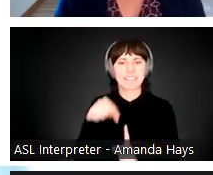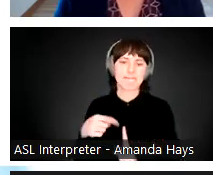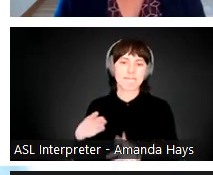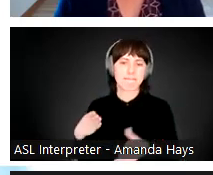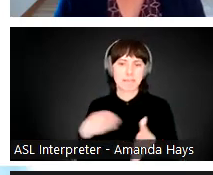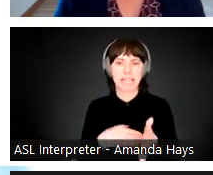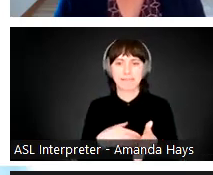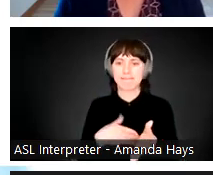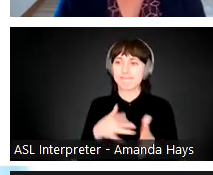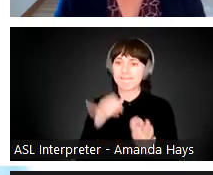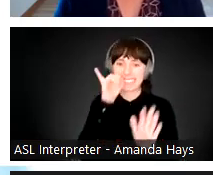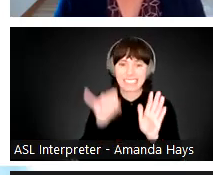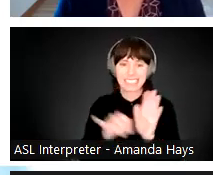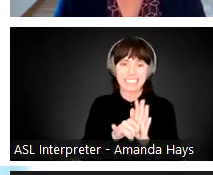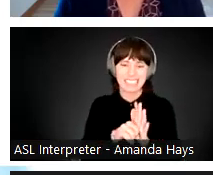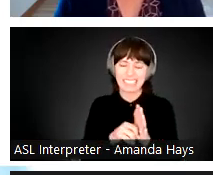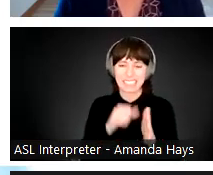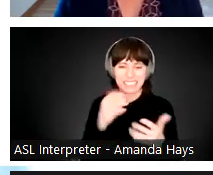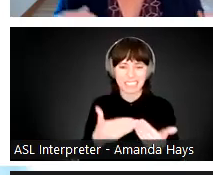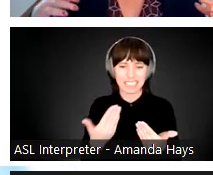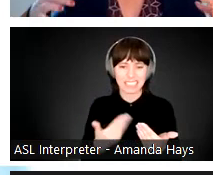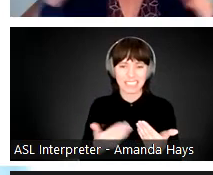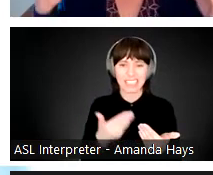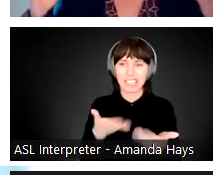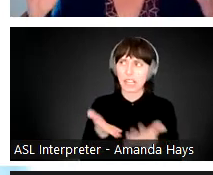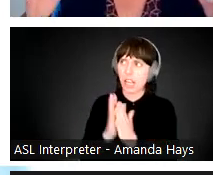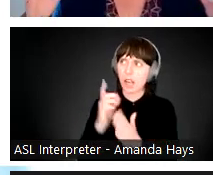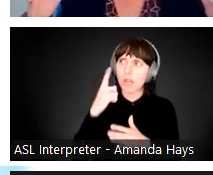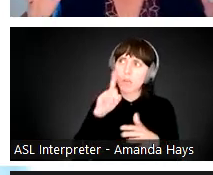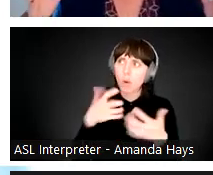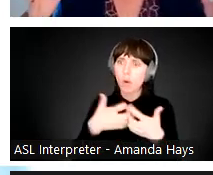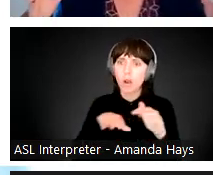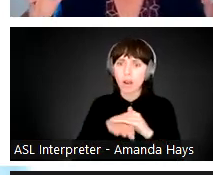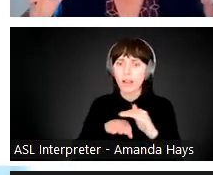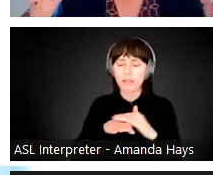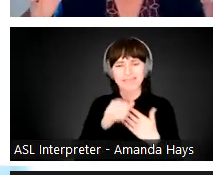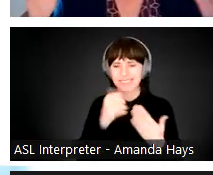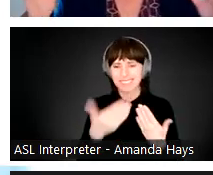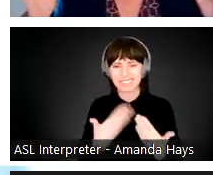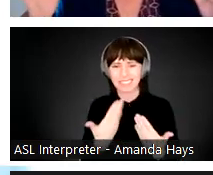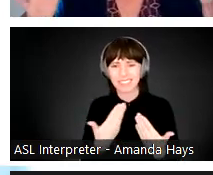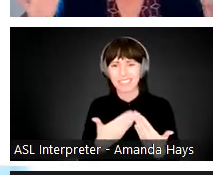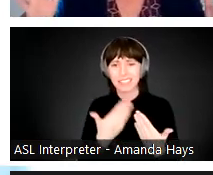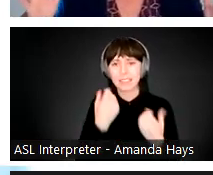accommodations are hard, but what isn't hard is becoming part of this disability